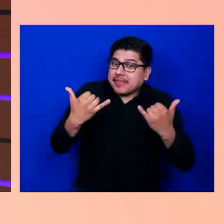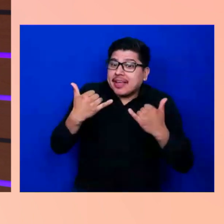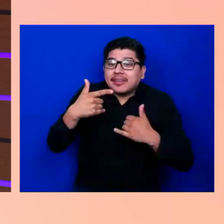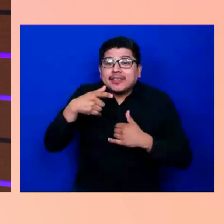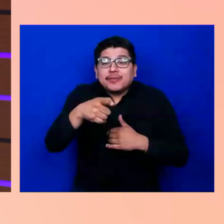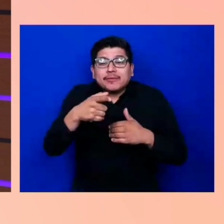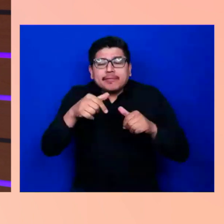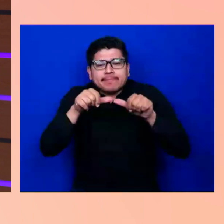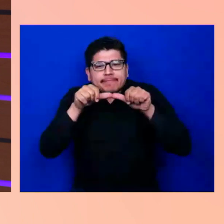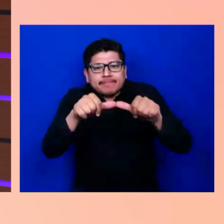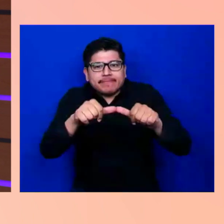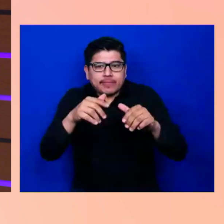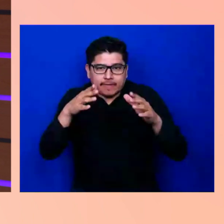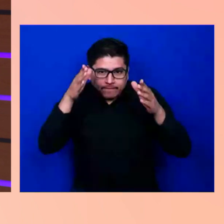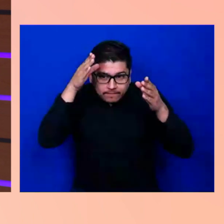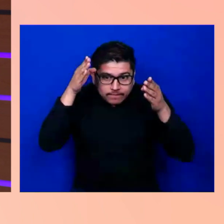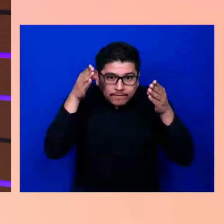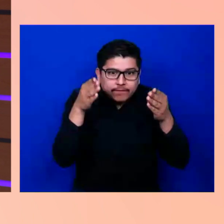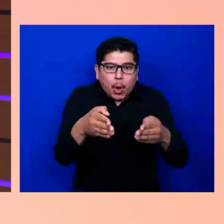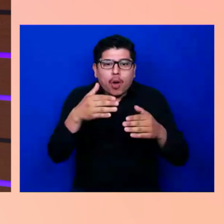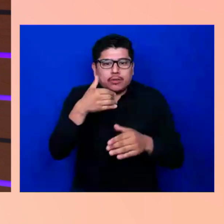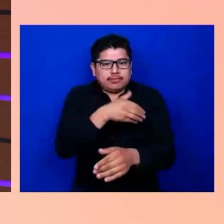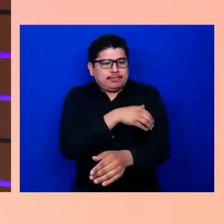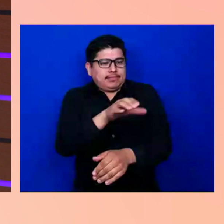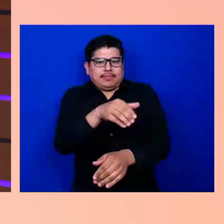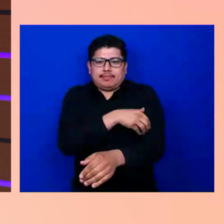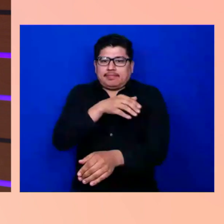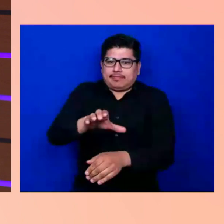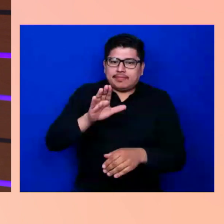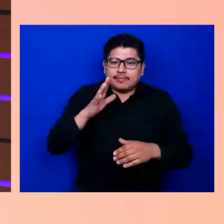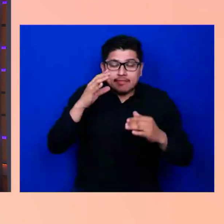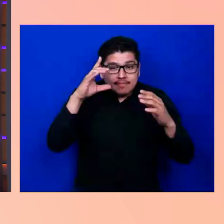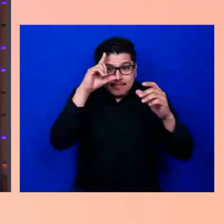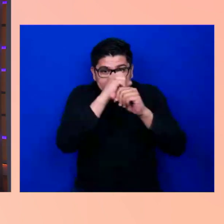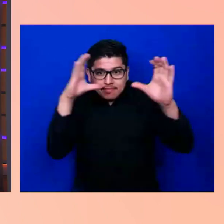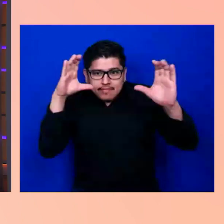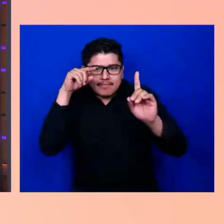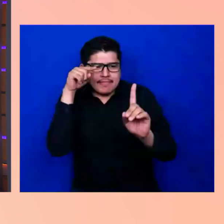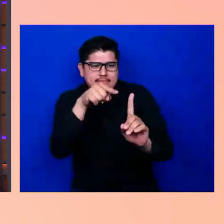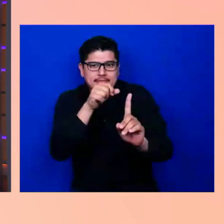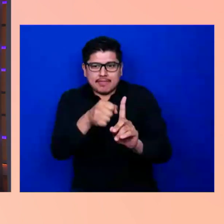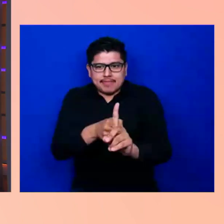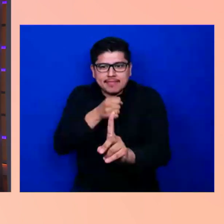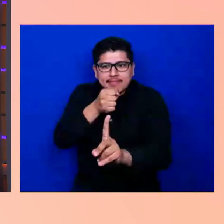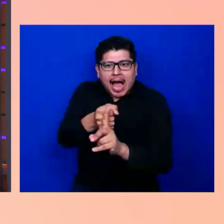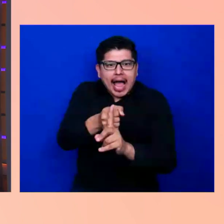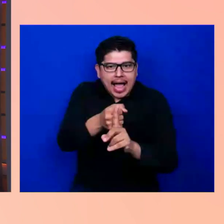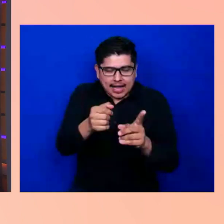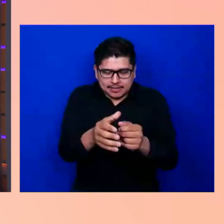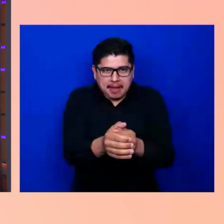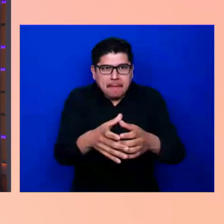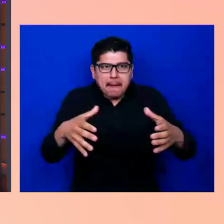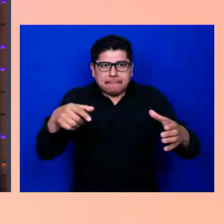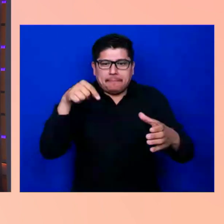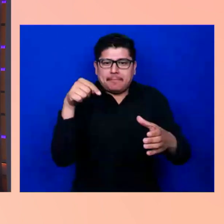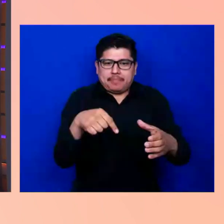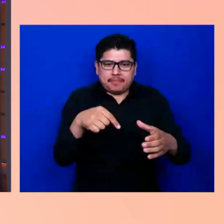them to turn their ideas into impact at scale. Now, I'm excited to introduce you to Ginny Caughey,